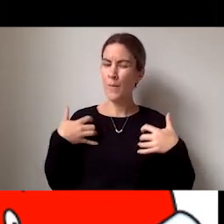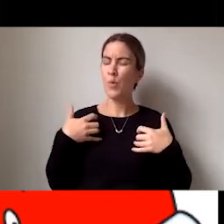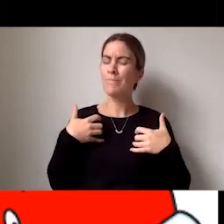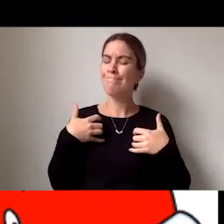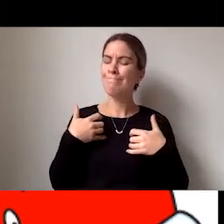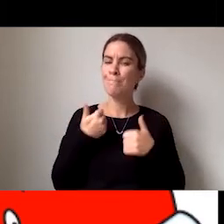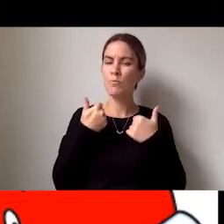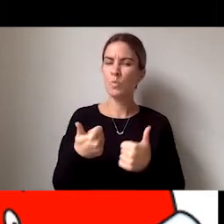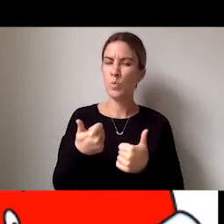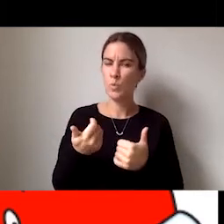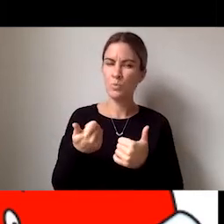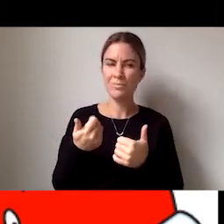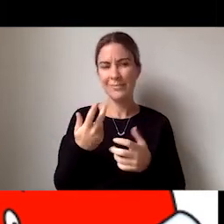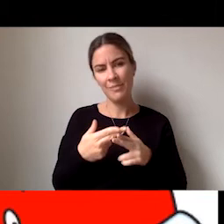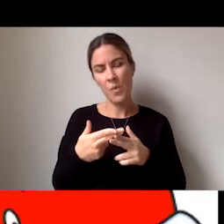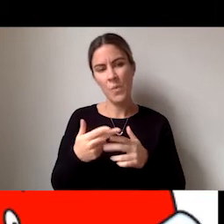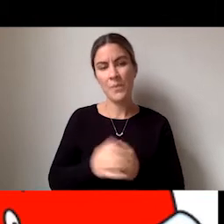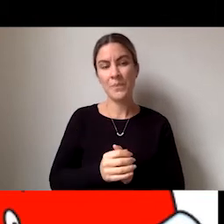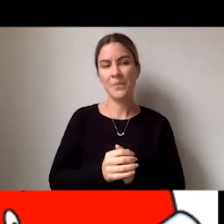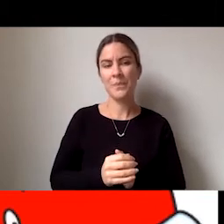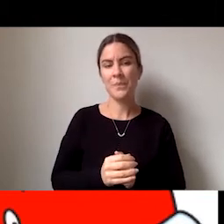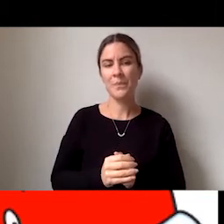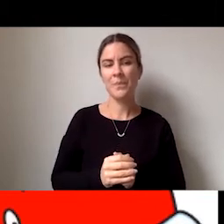networks of solidarity. So, what that might look like, what it